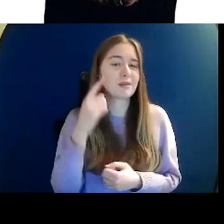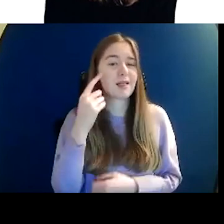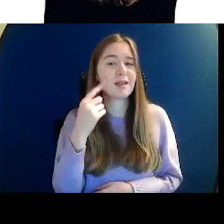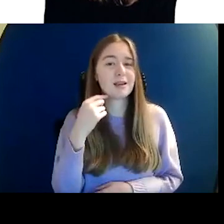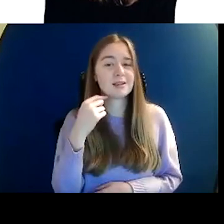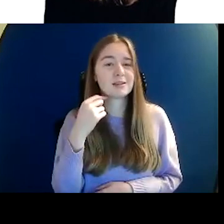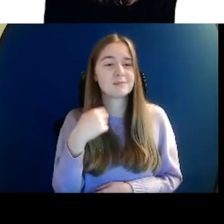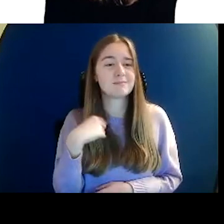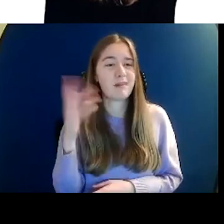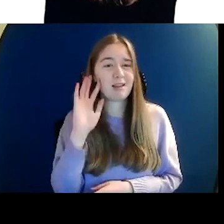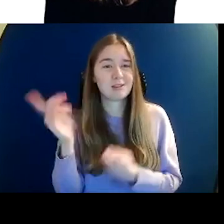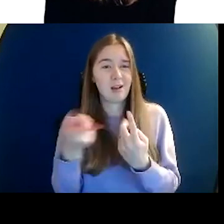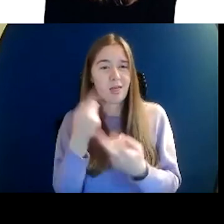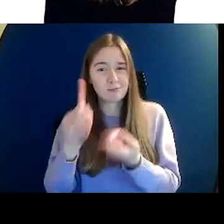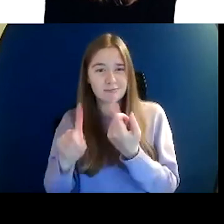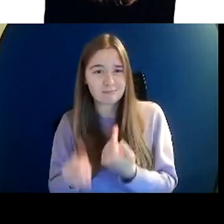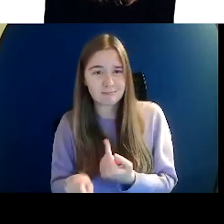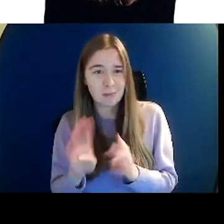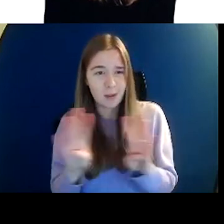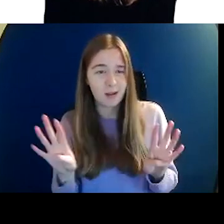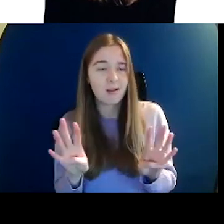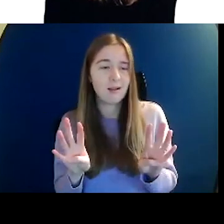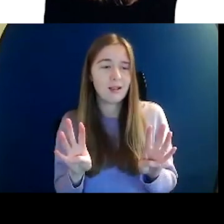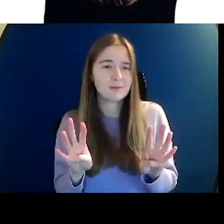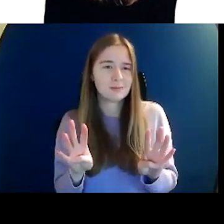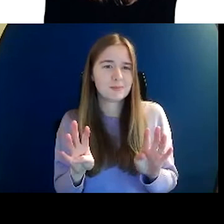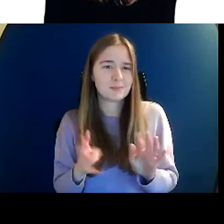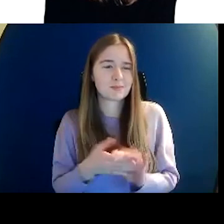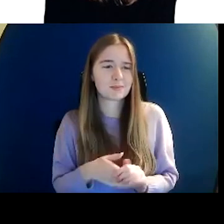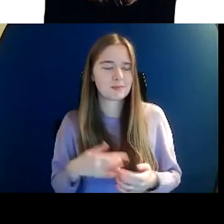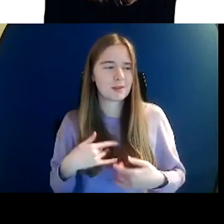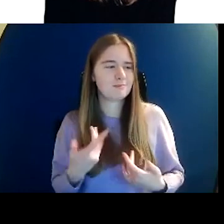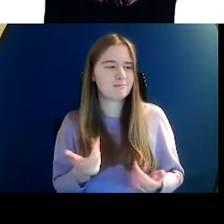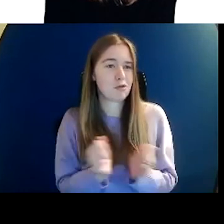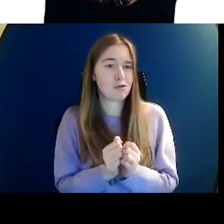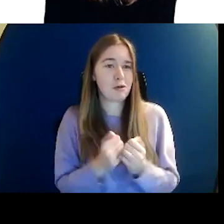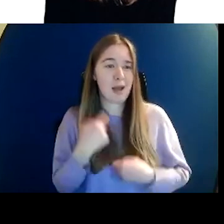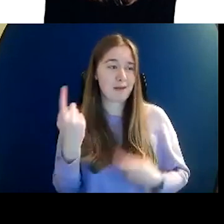to everyone else responding to this, it kind of, yeah, validates everything that I've been thinking about as well.